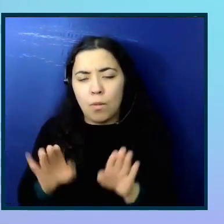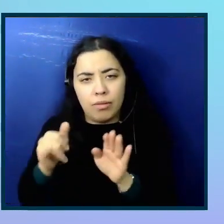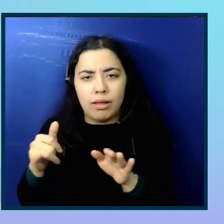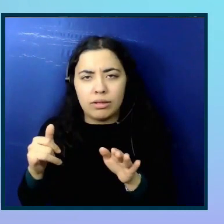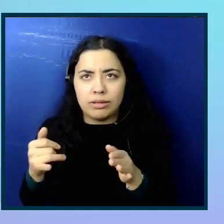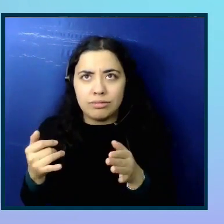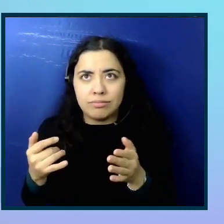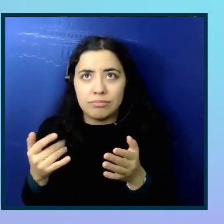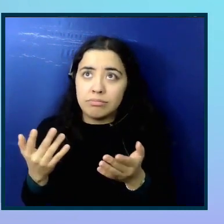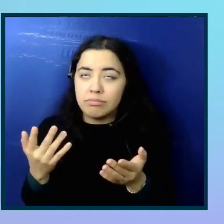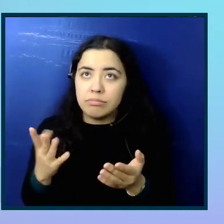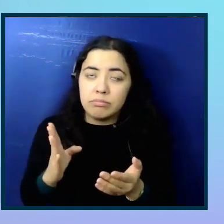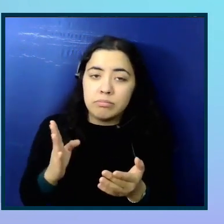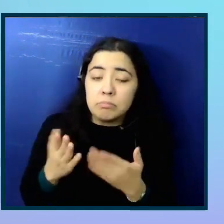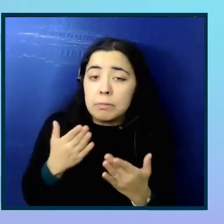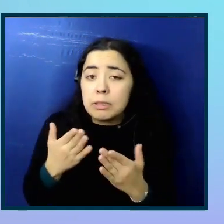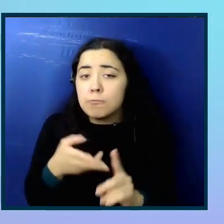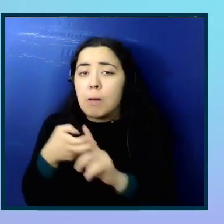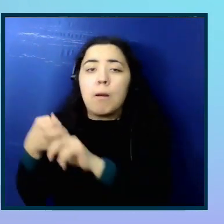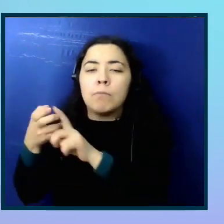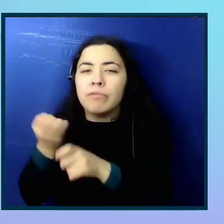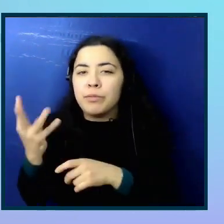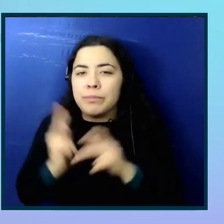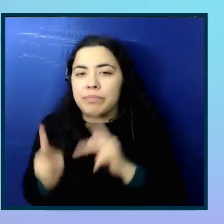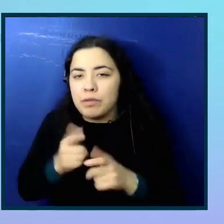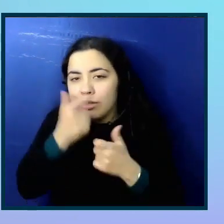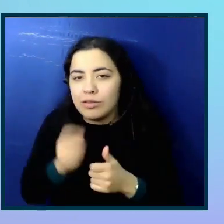some people interested in participating in studies, especially if they're compensated.